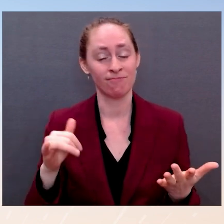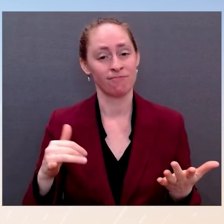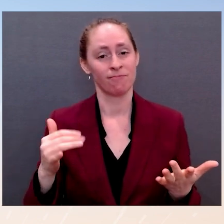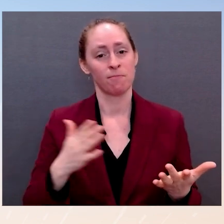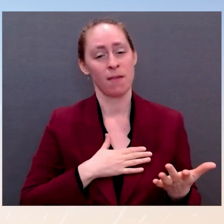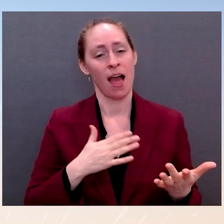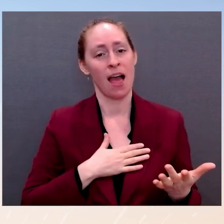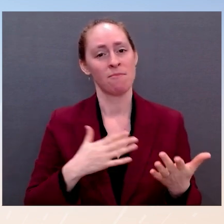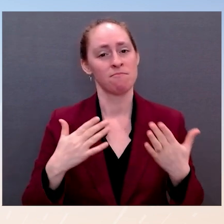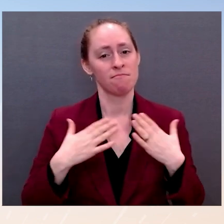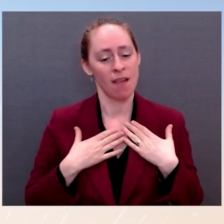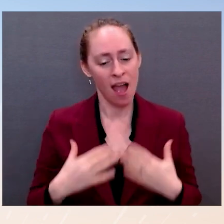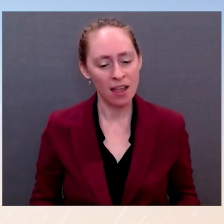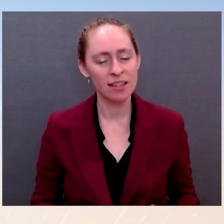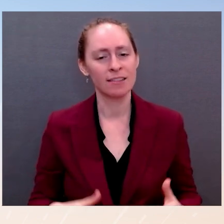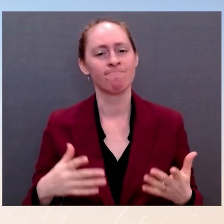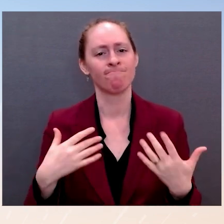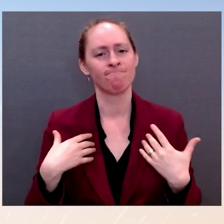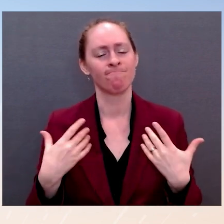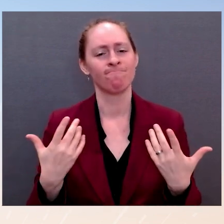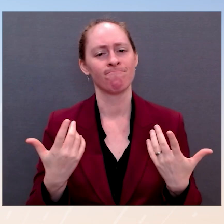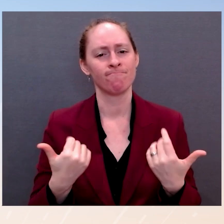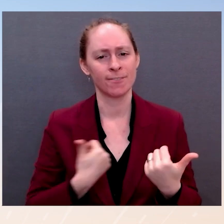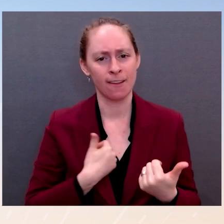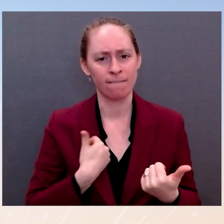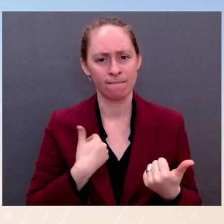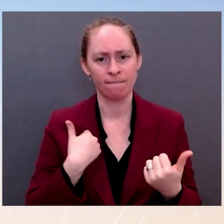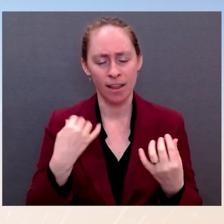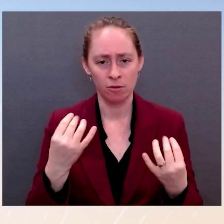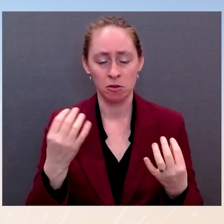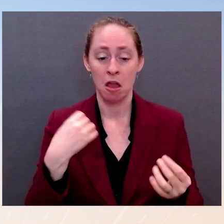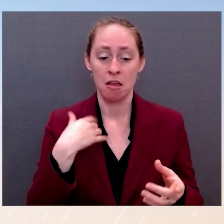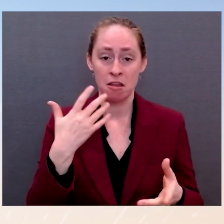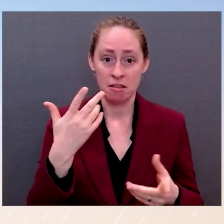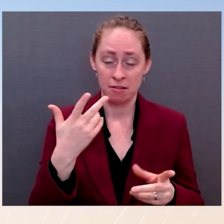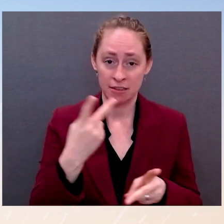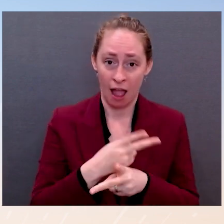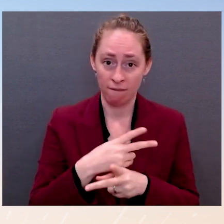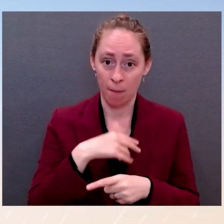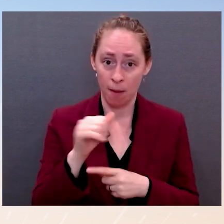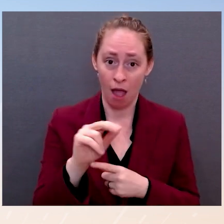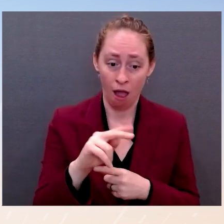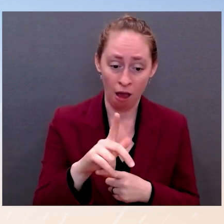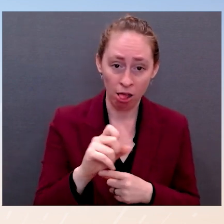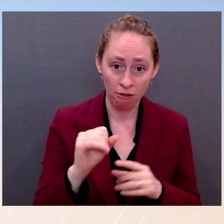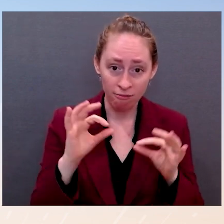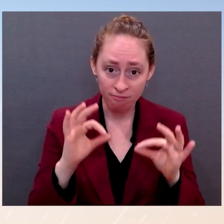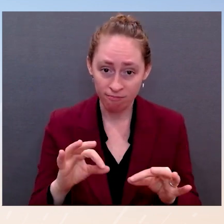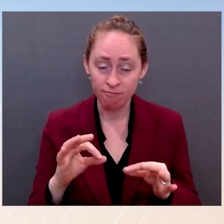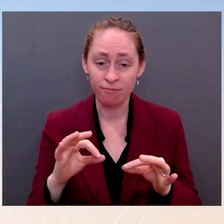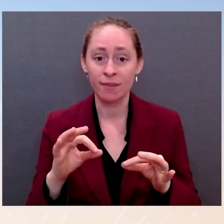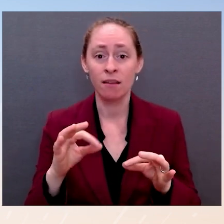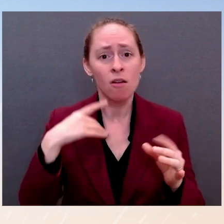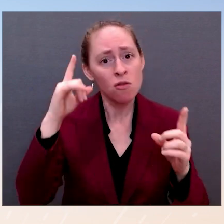And I did that so I could return to play, but also that I could play at a high level against some of the best athletes in the world.